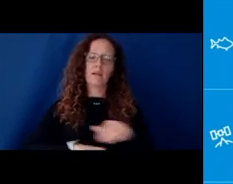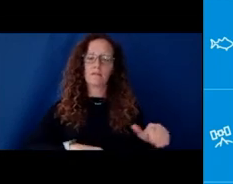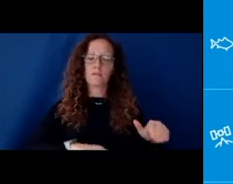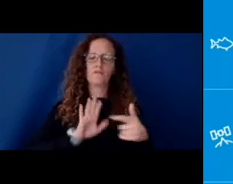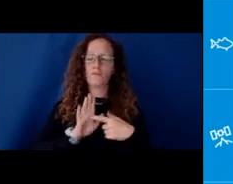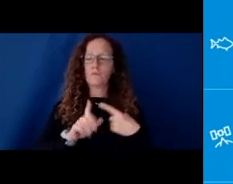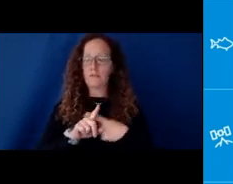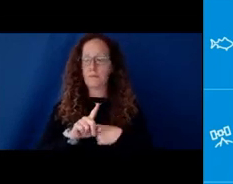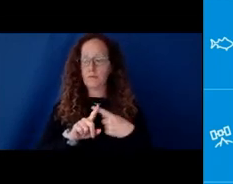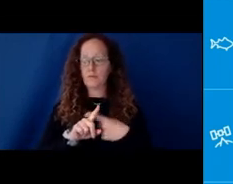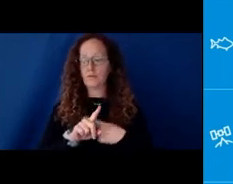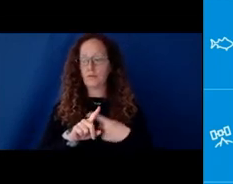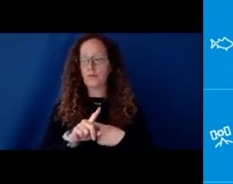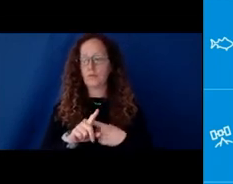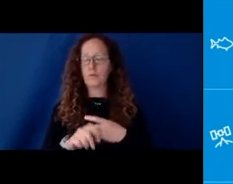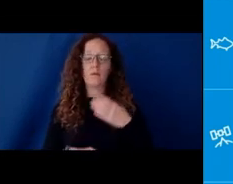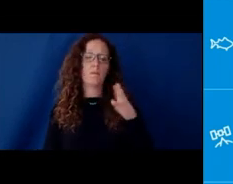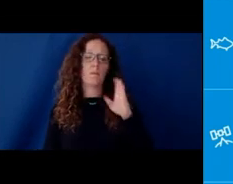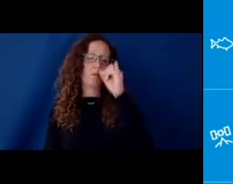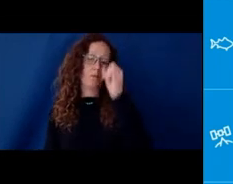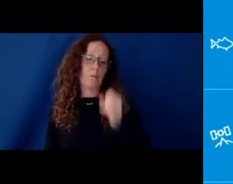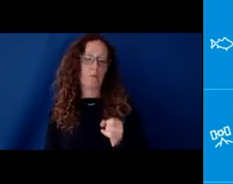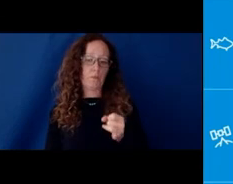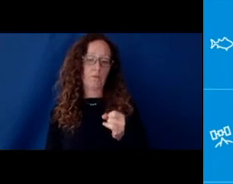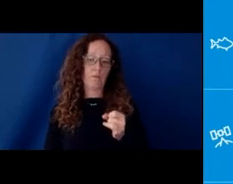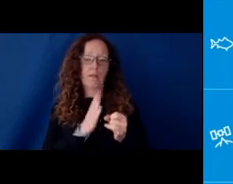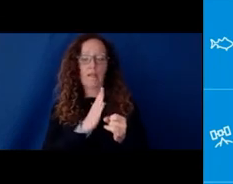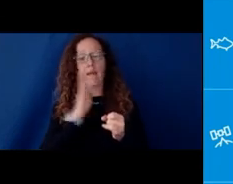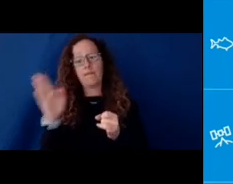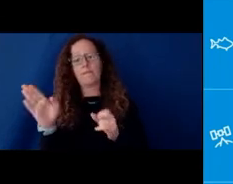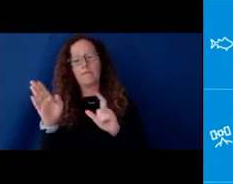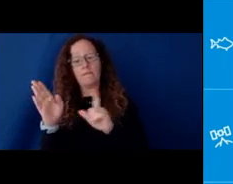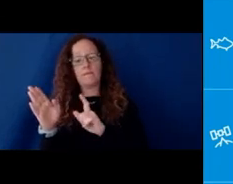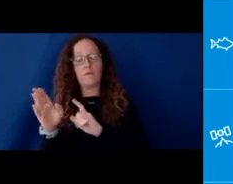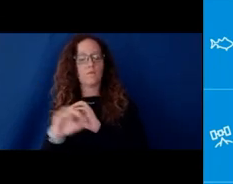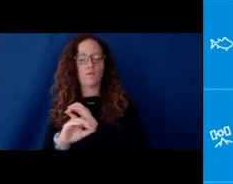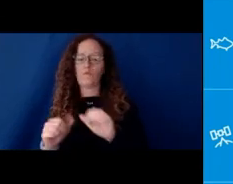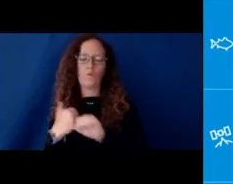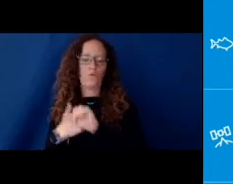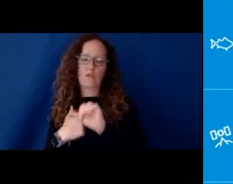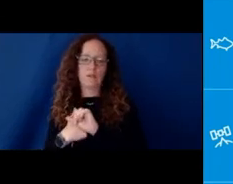the blue vertical line is what we would call a no risk zone, or the effect of heat exposure is not